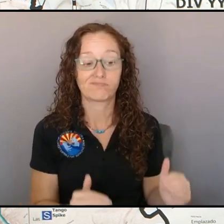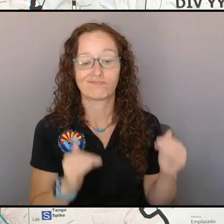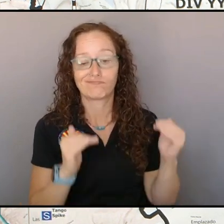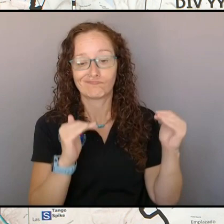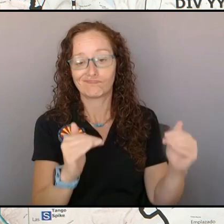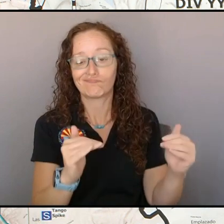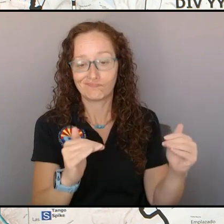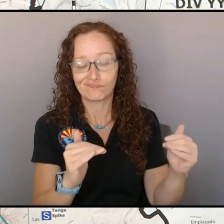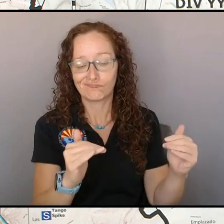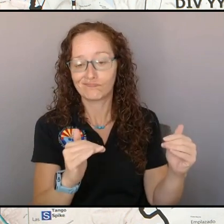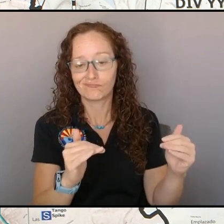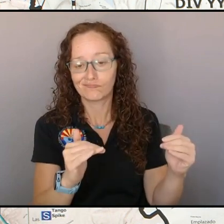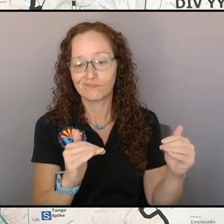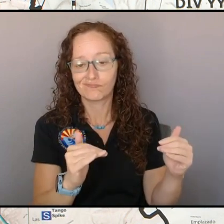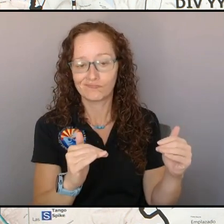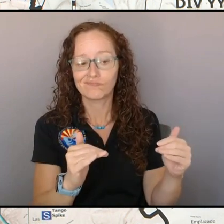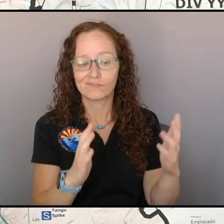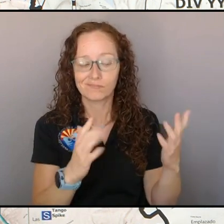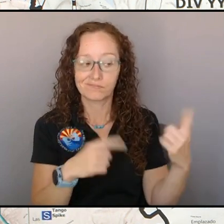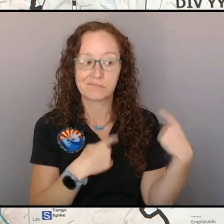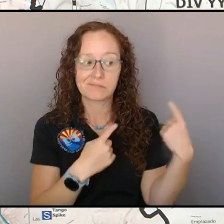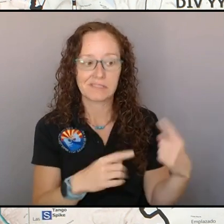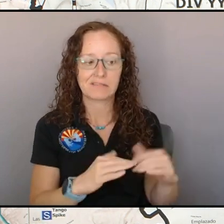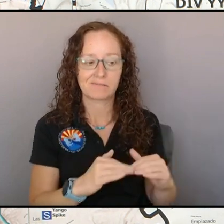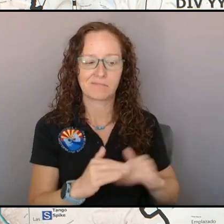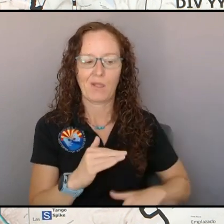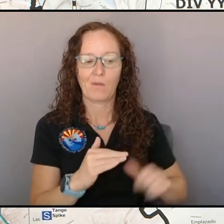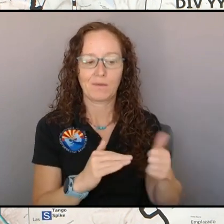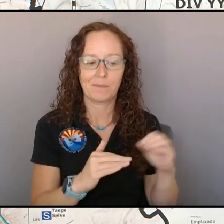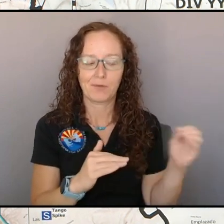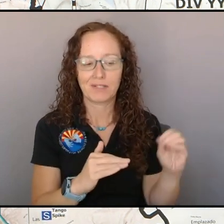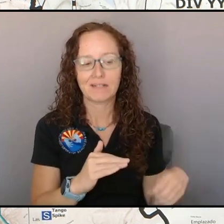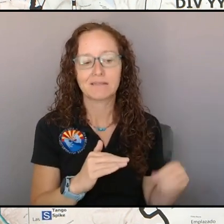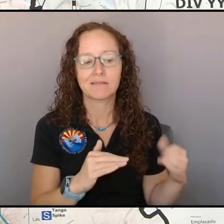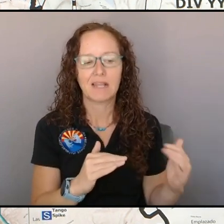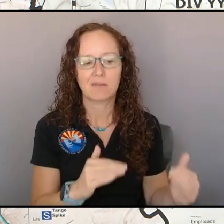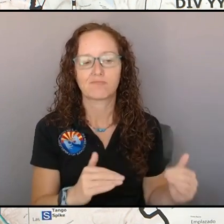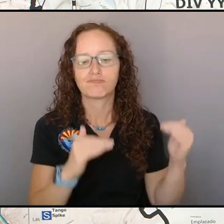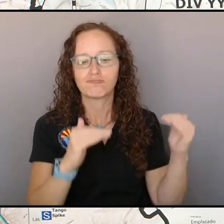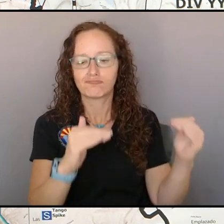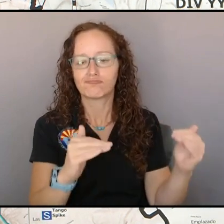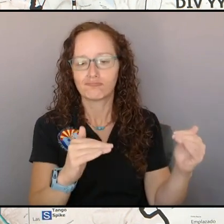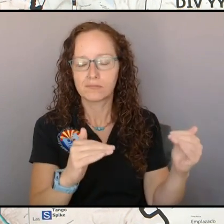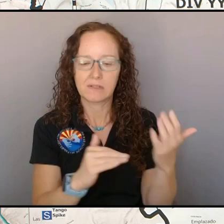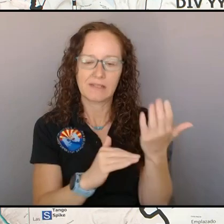since forever. And we'll see more of a 15 to 20% persuasion